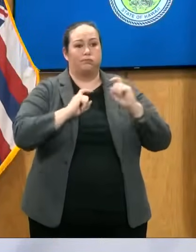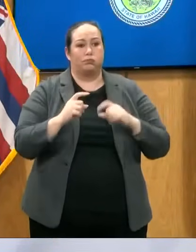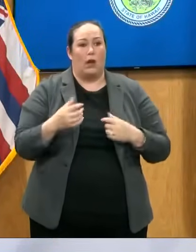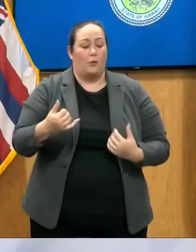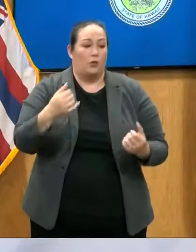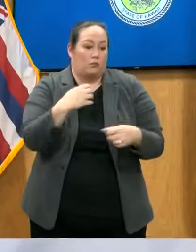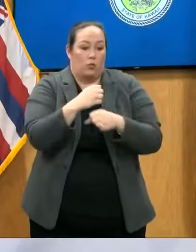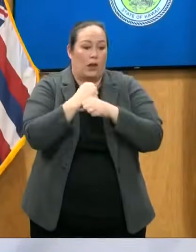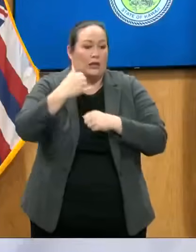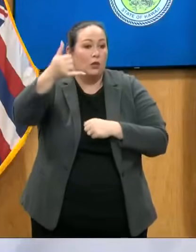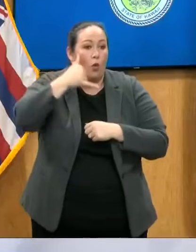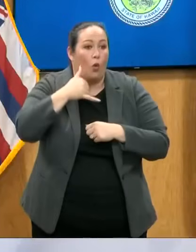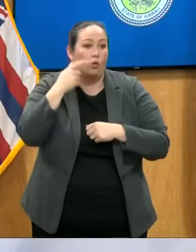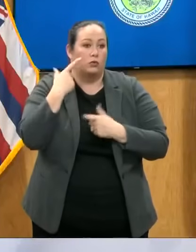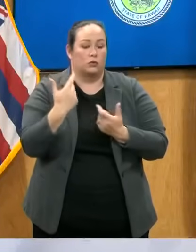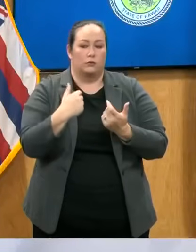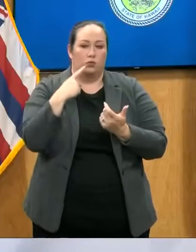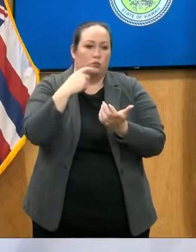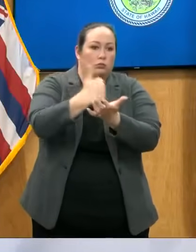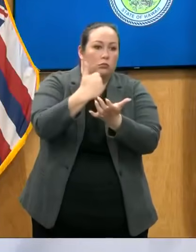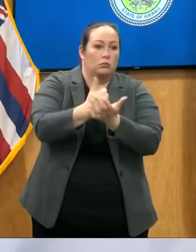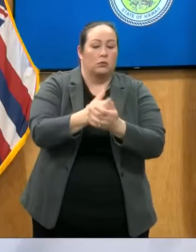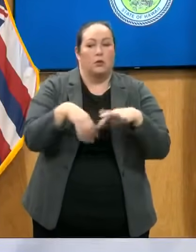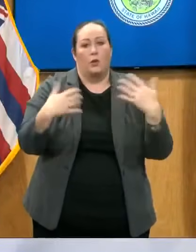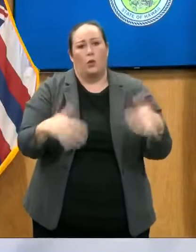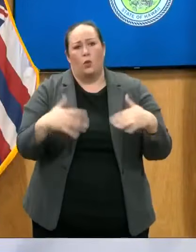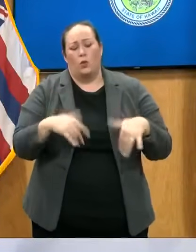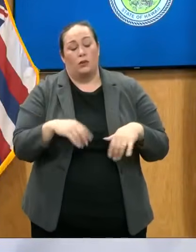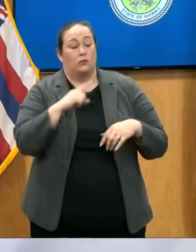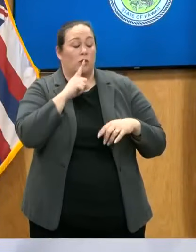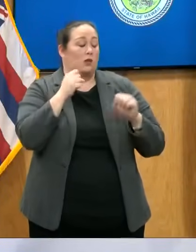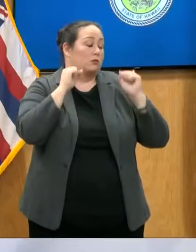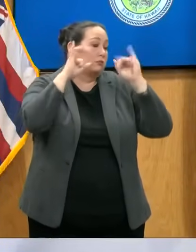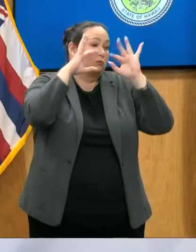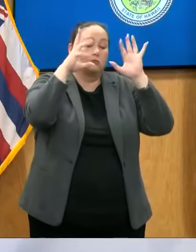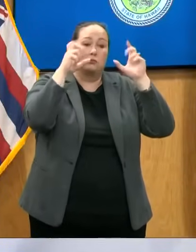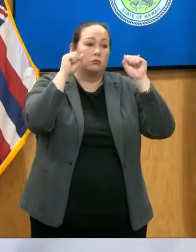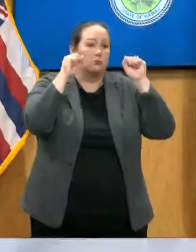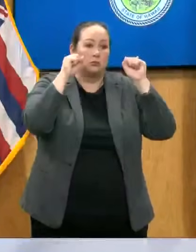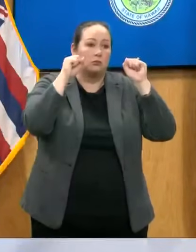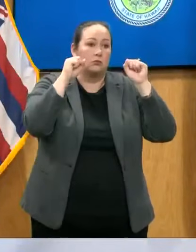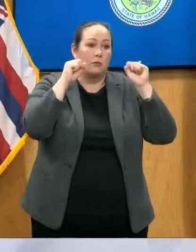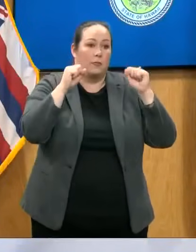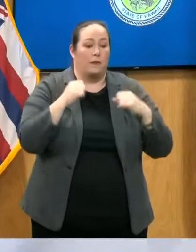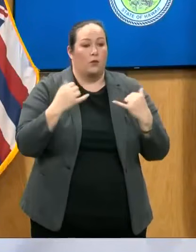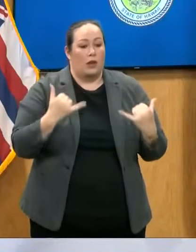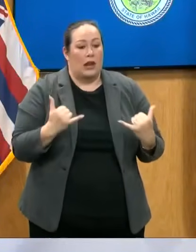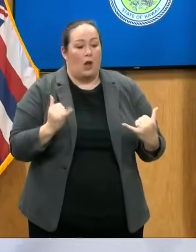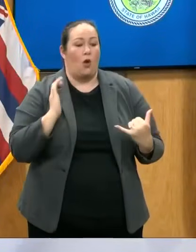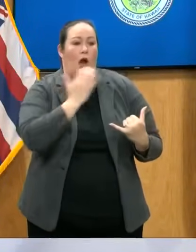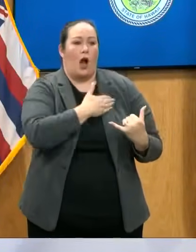Strong across the world. We are getting calls just to